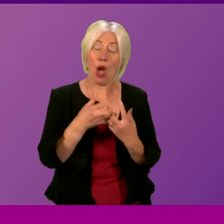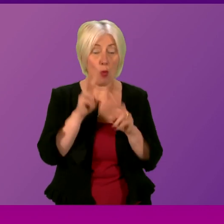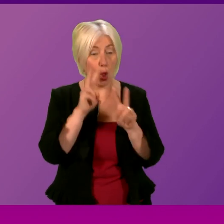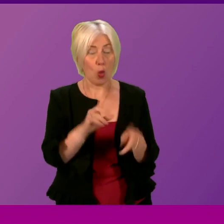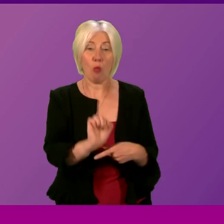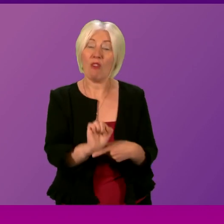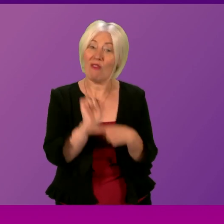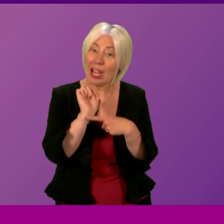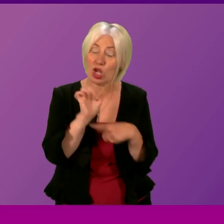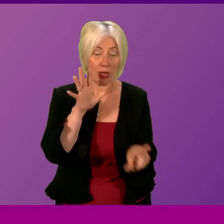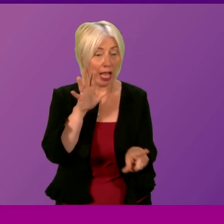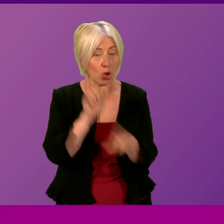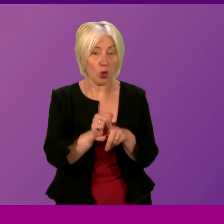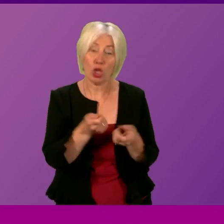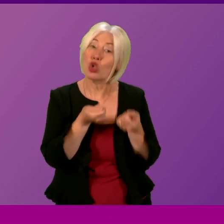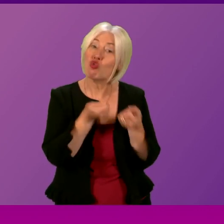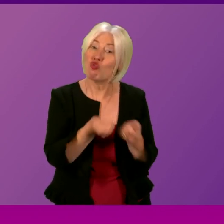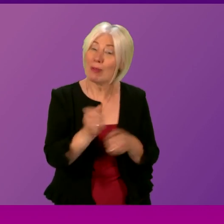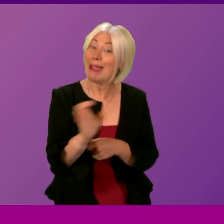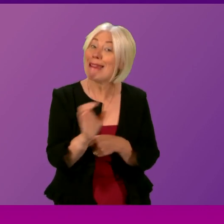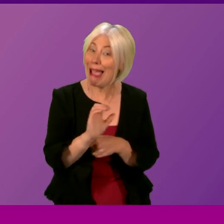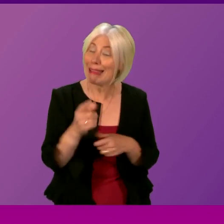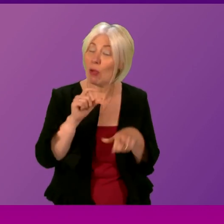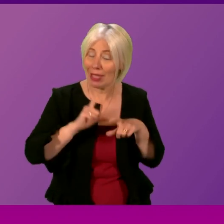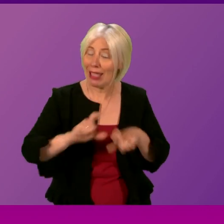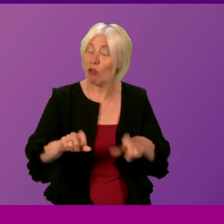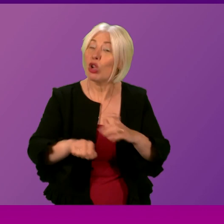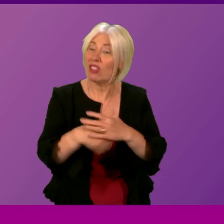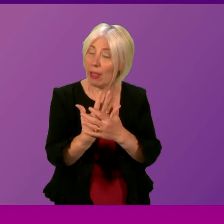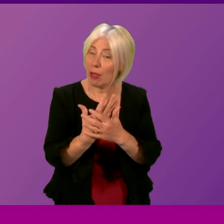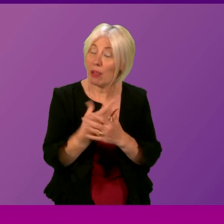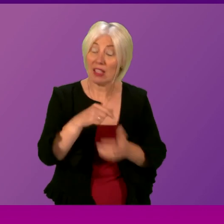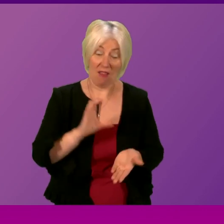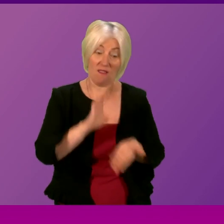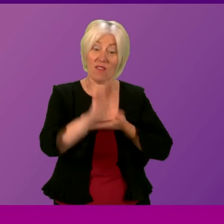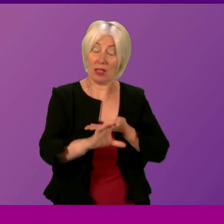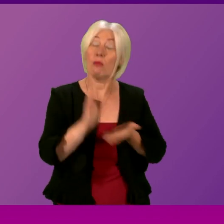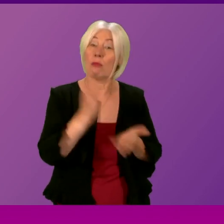diagnosis and treatment of cancer. That funding will ensure that the institute